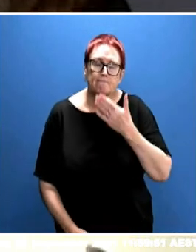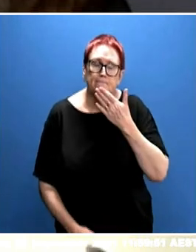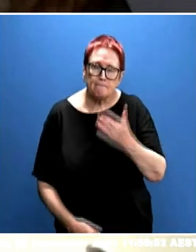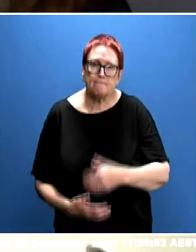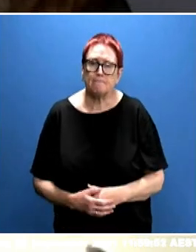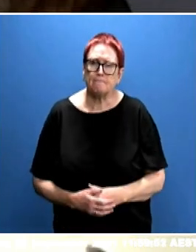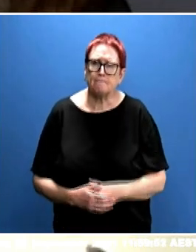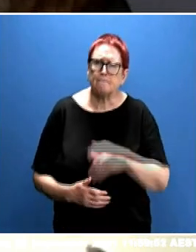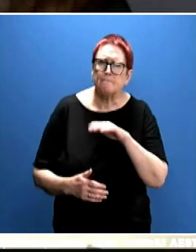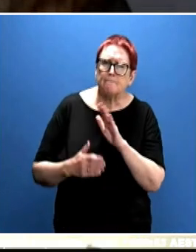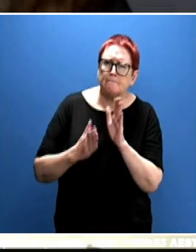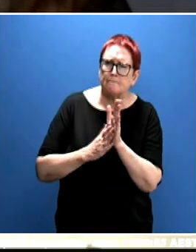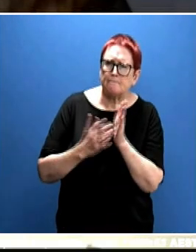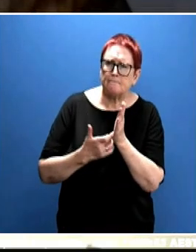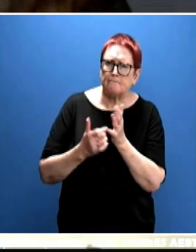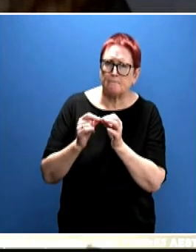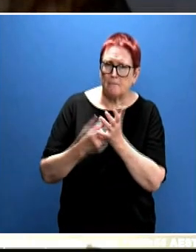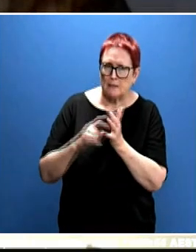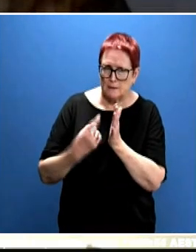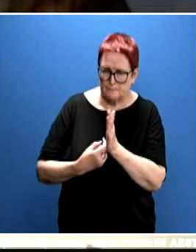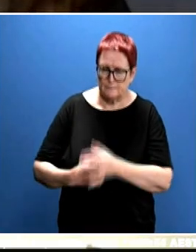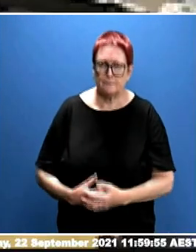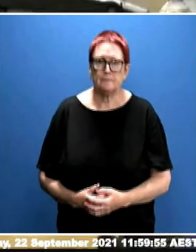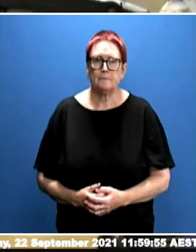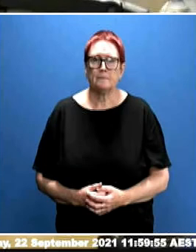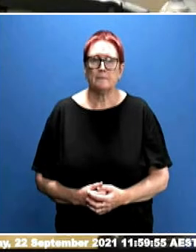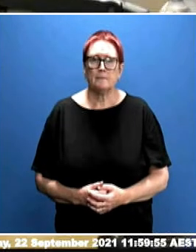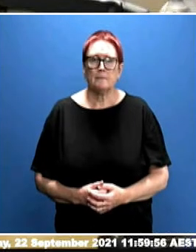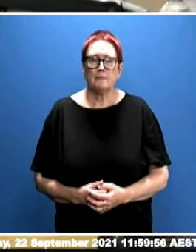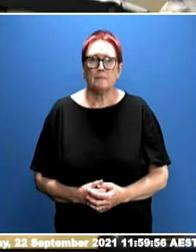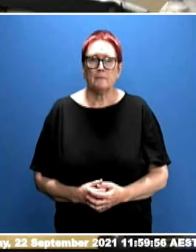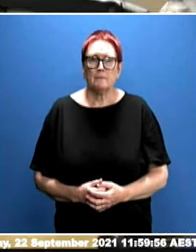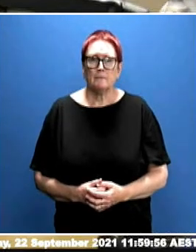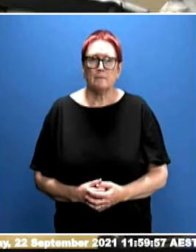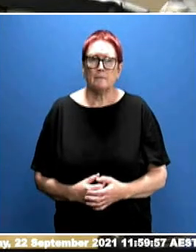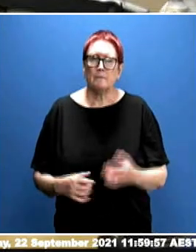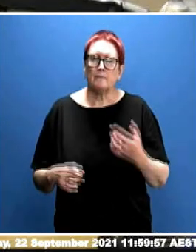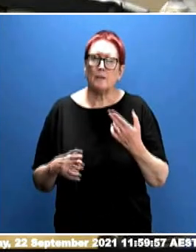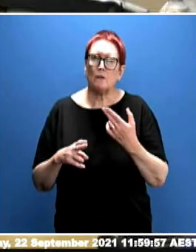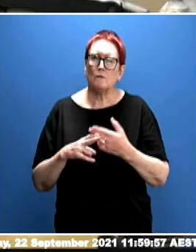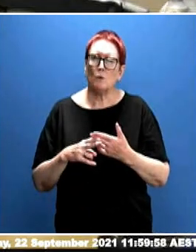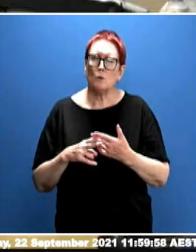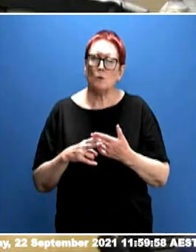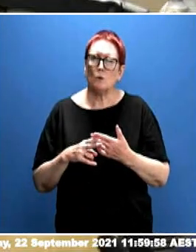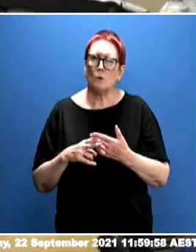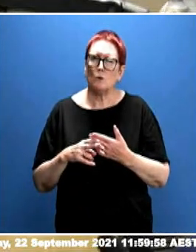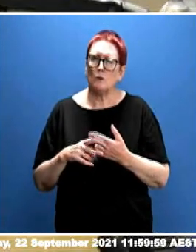Ms Barter, can I ask you, in terms of the rationale for the facility